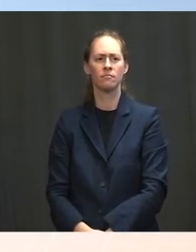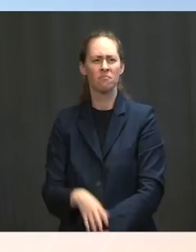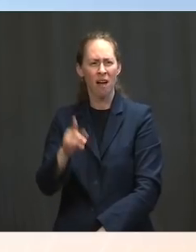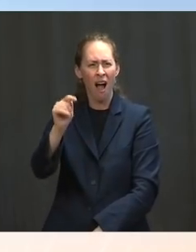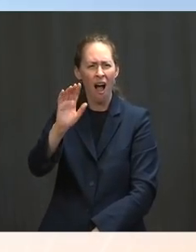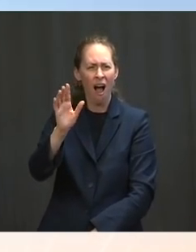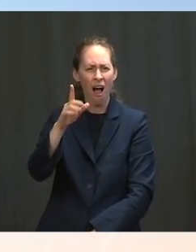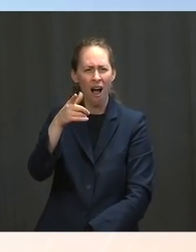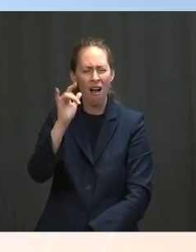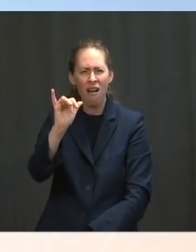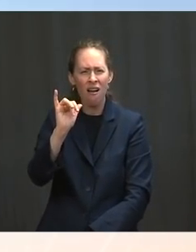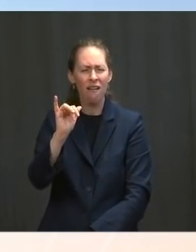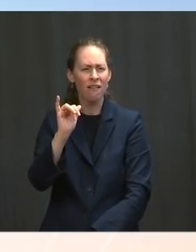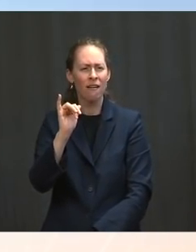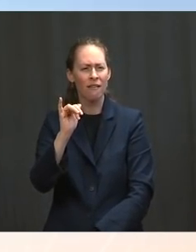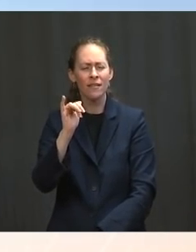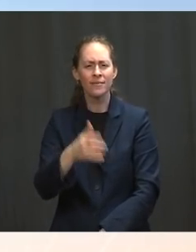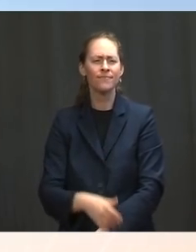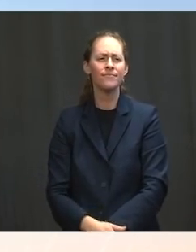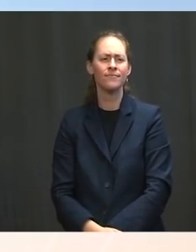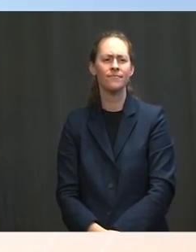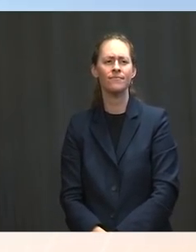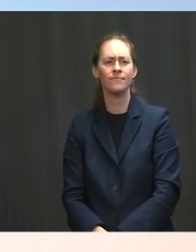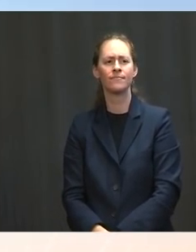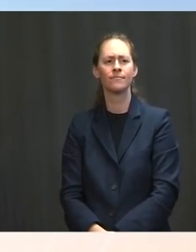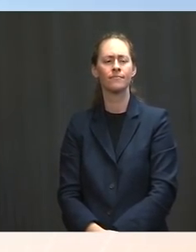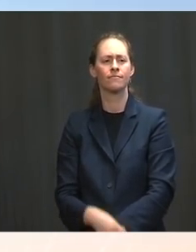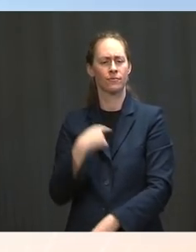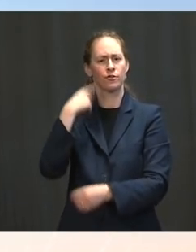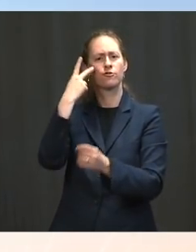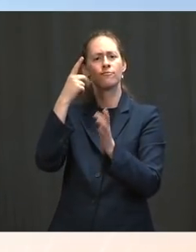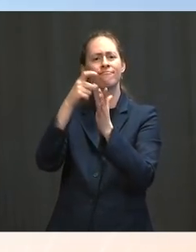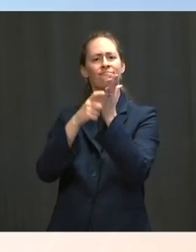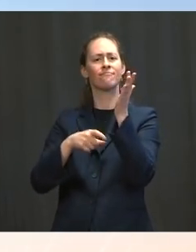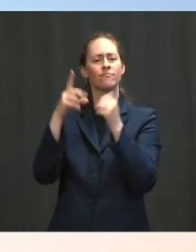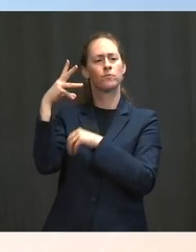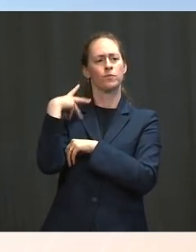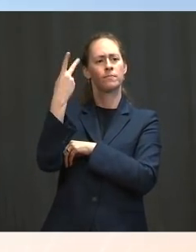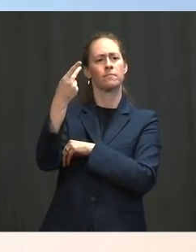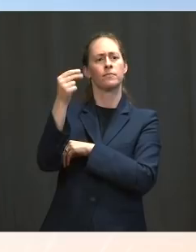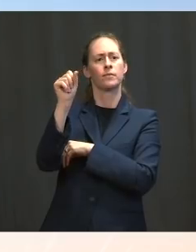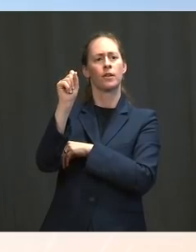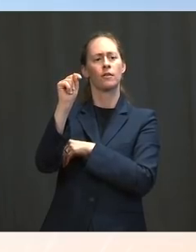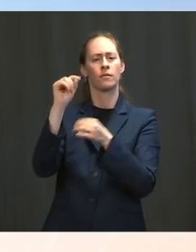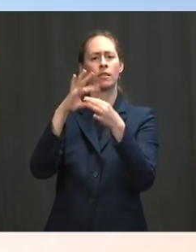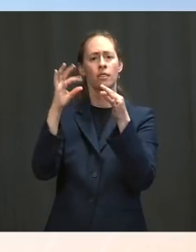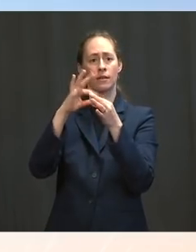We had a poll out this weekend with the Washington Post that said 3 in 10 adults say they haven't gotten the coronavirus vaccine